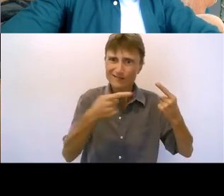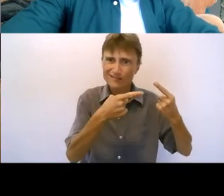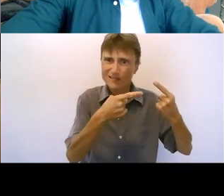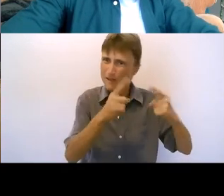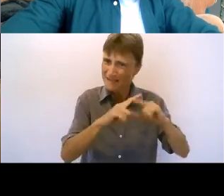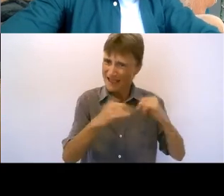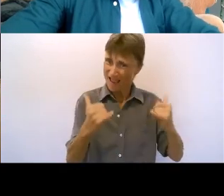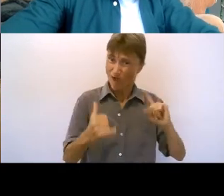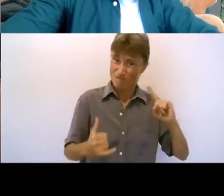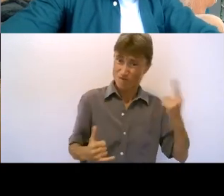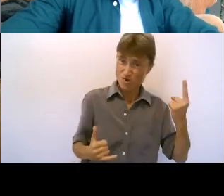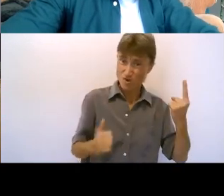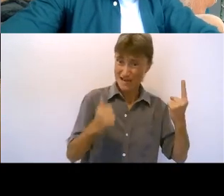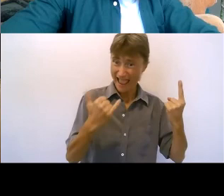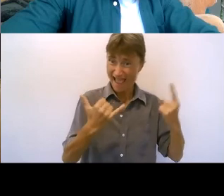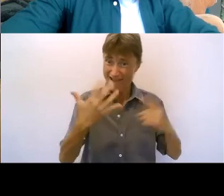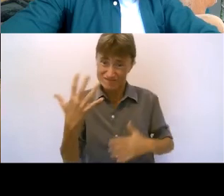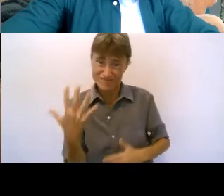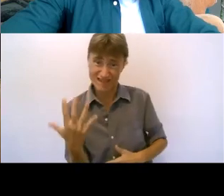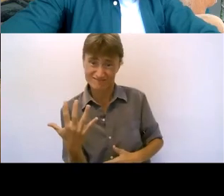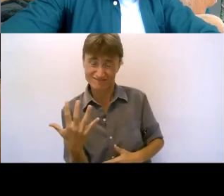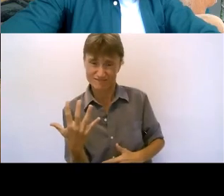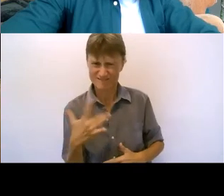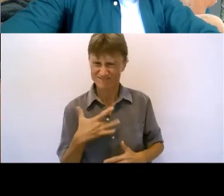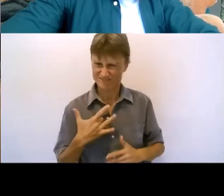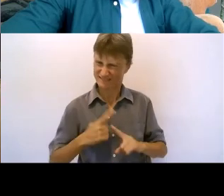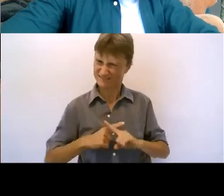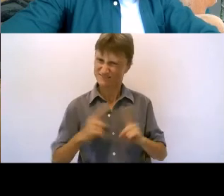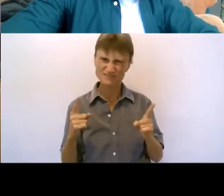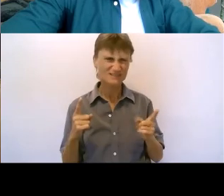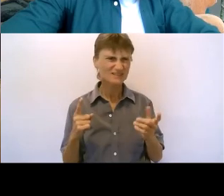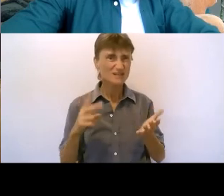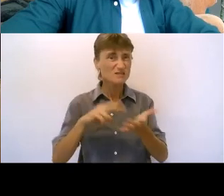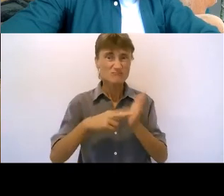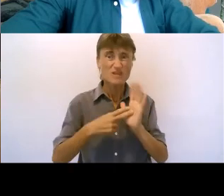like, taking part in these town halls is not something you can unlearn, you can’t not